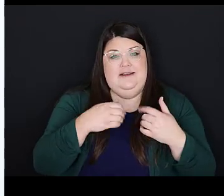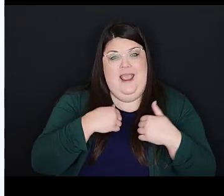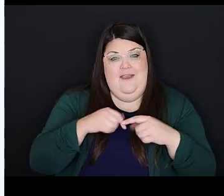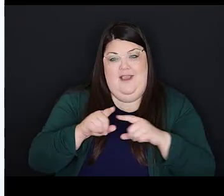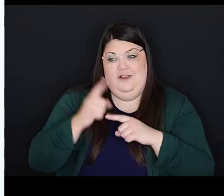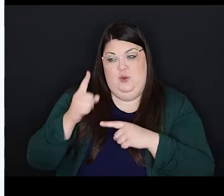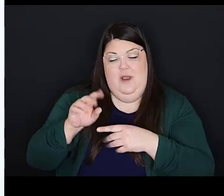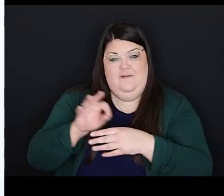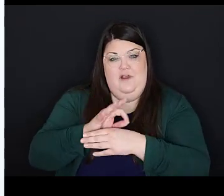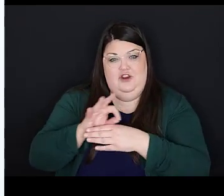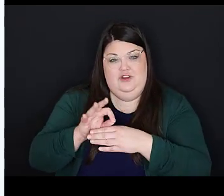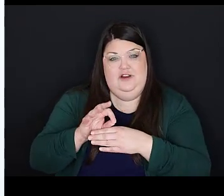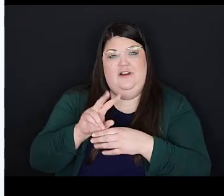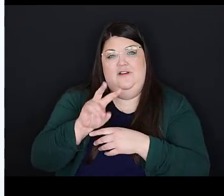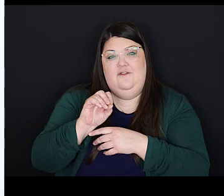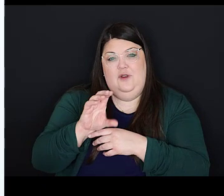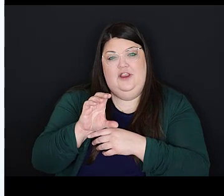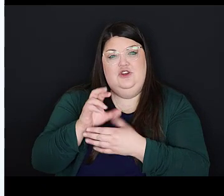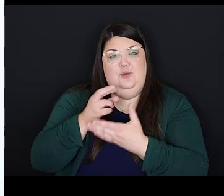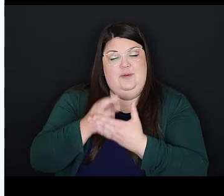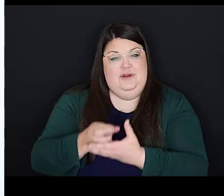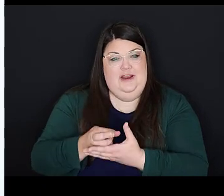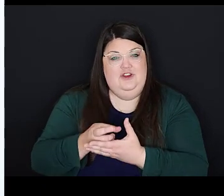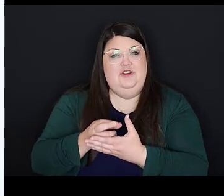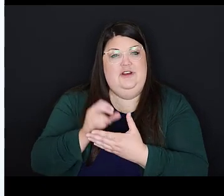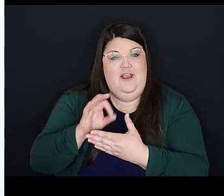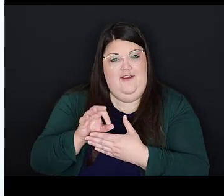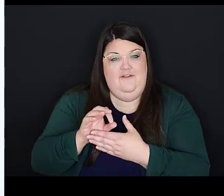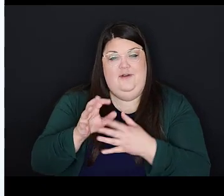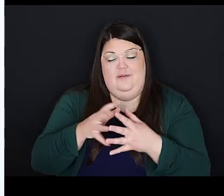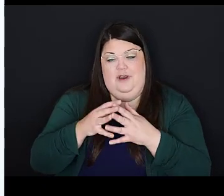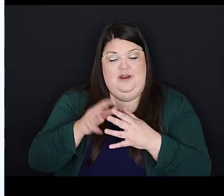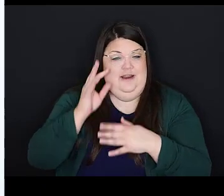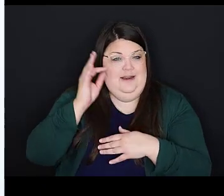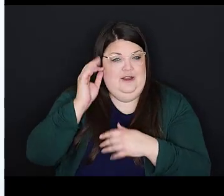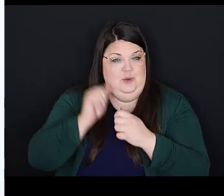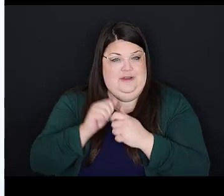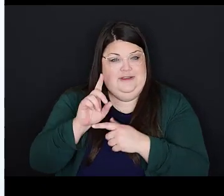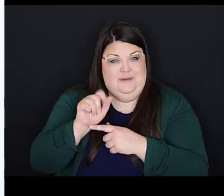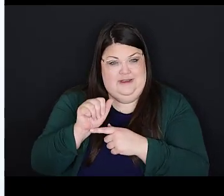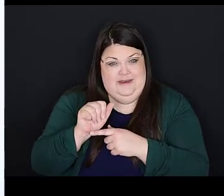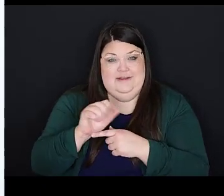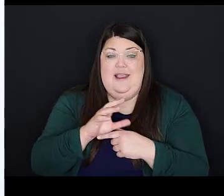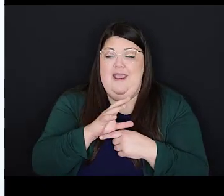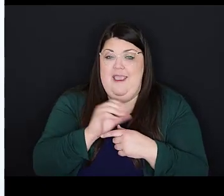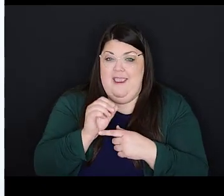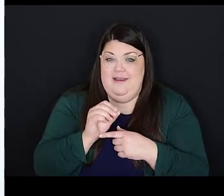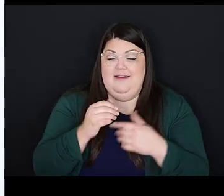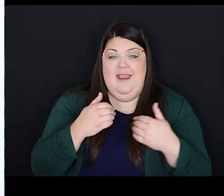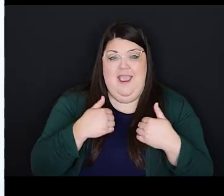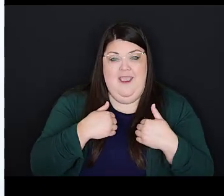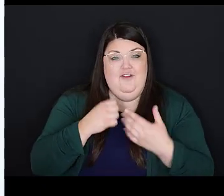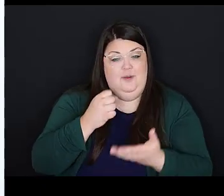the vocational rehabilitation of American Indians with disabilities; and Have the approval of the